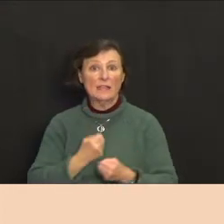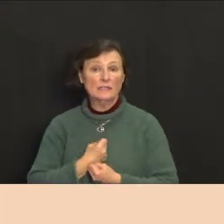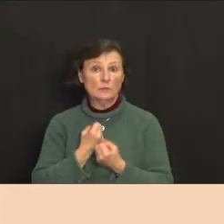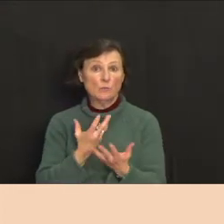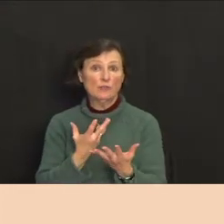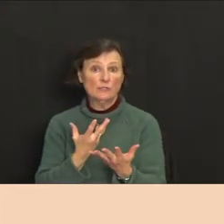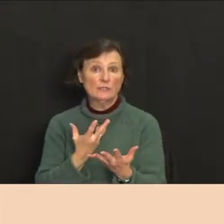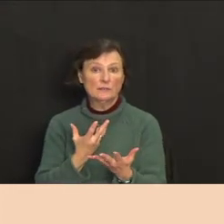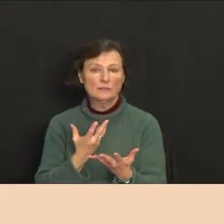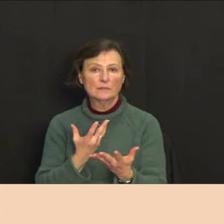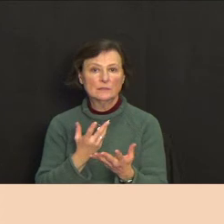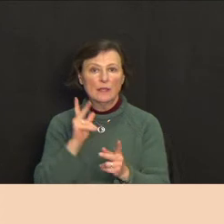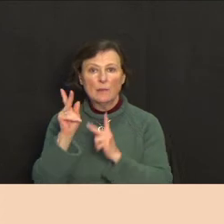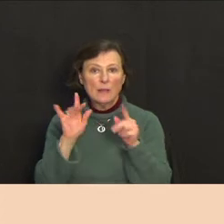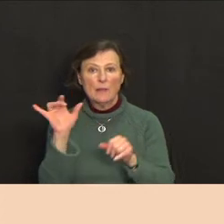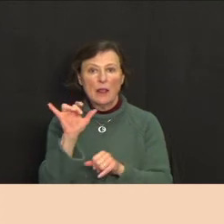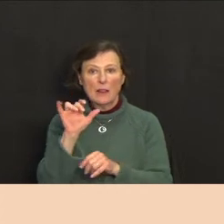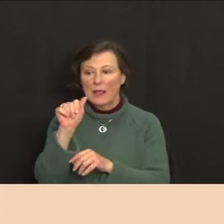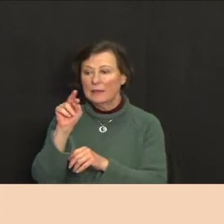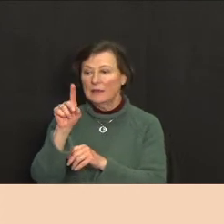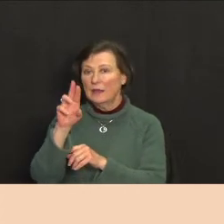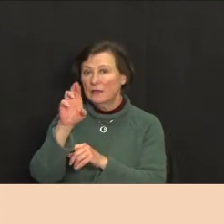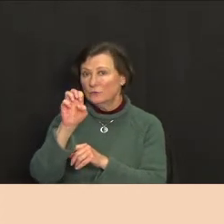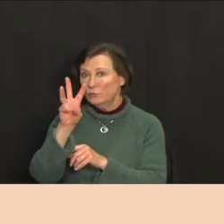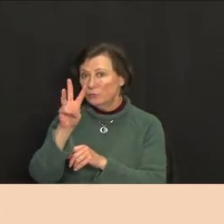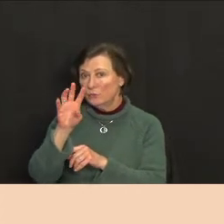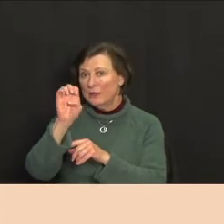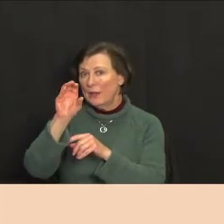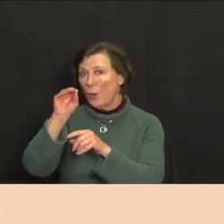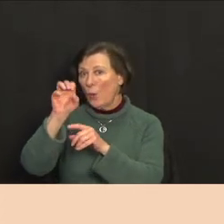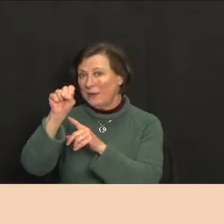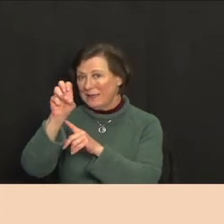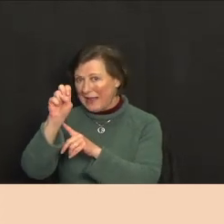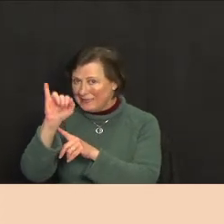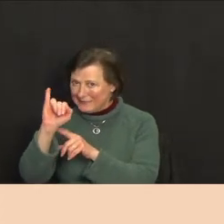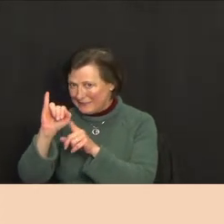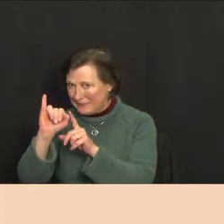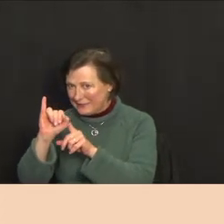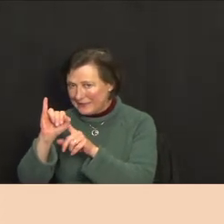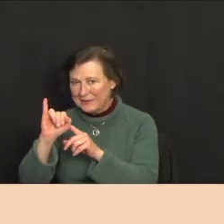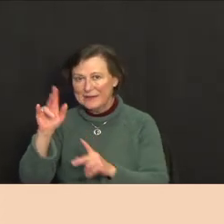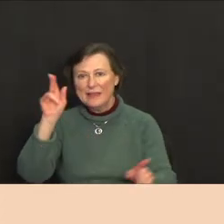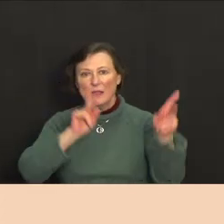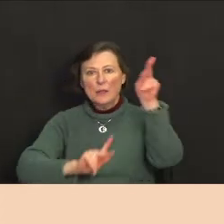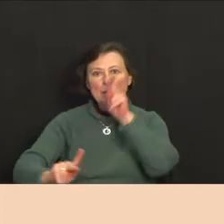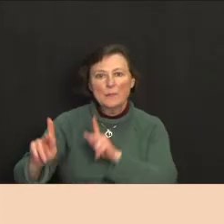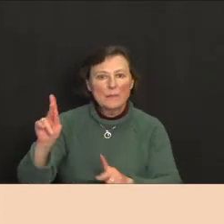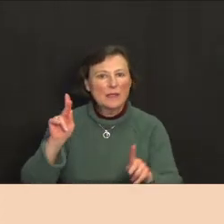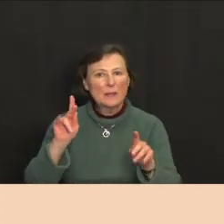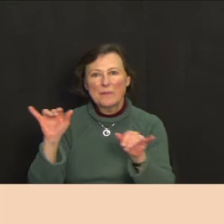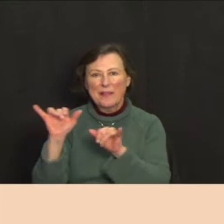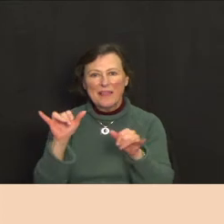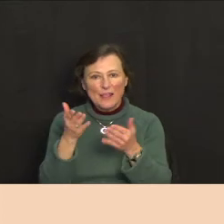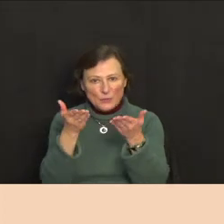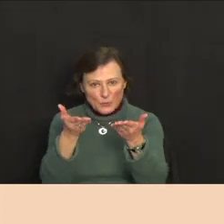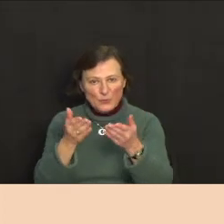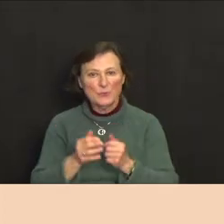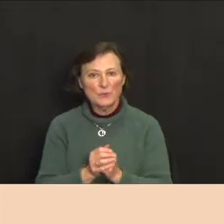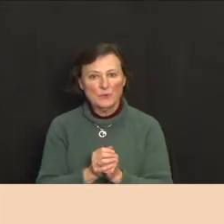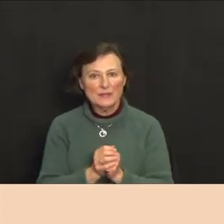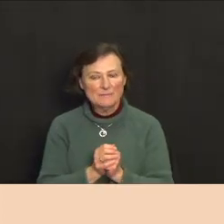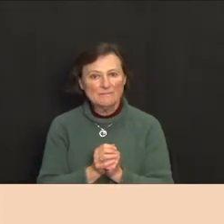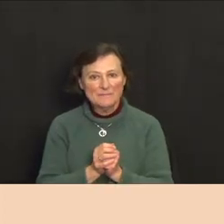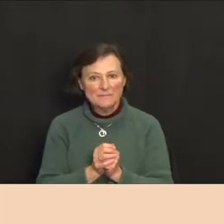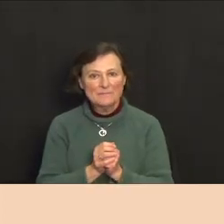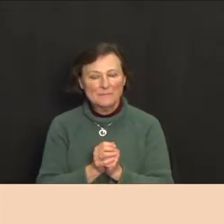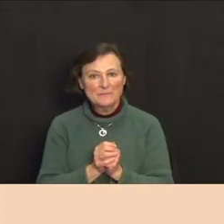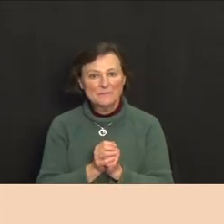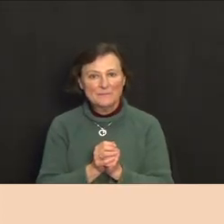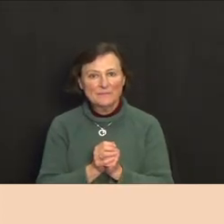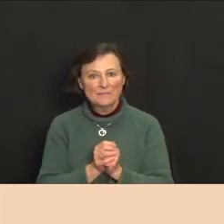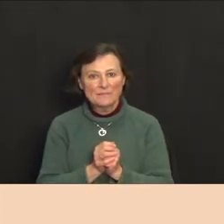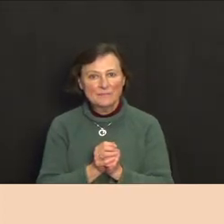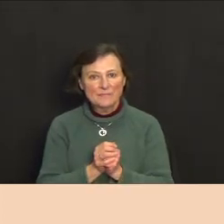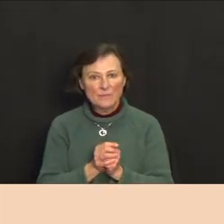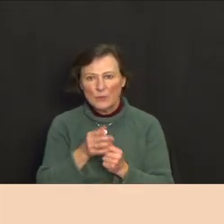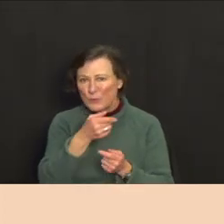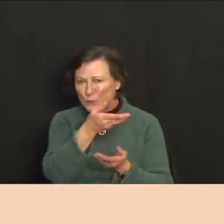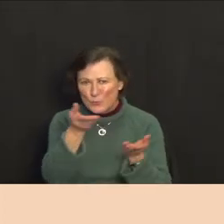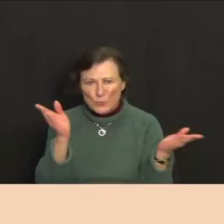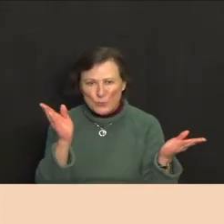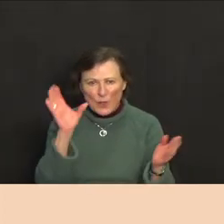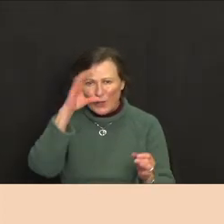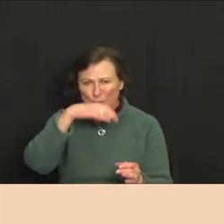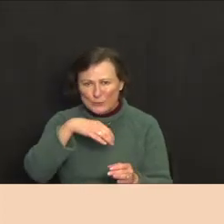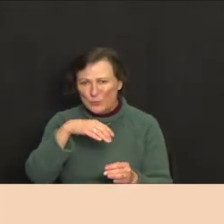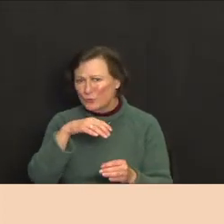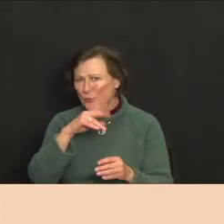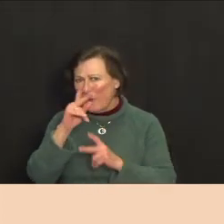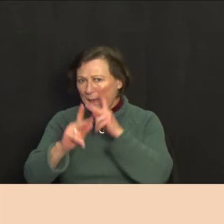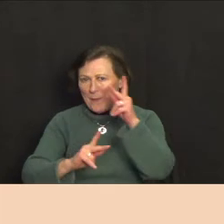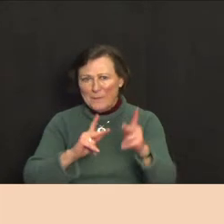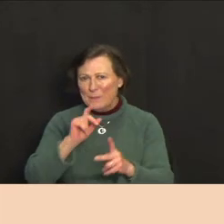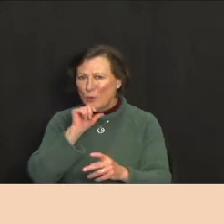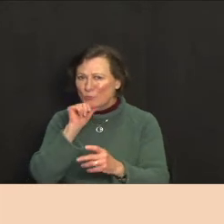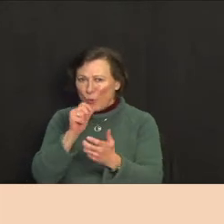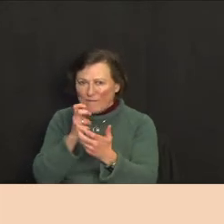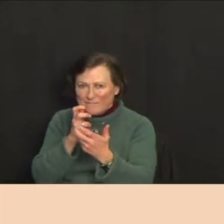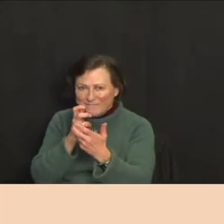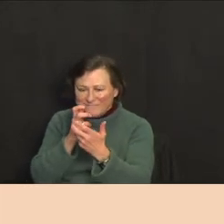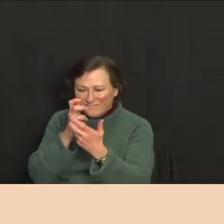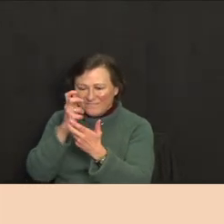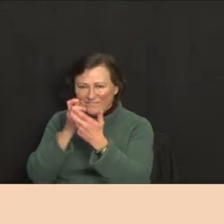People like Andrew Eossi. People just like you, you unusual people, who don't fit any category.